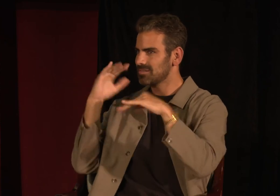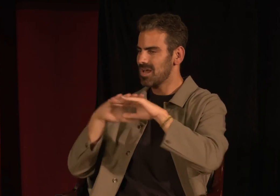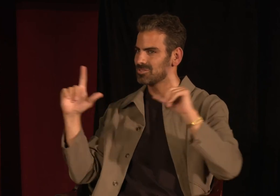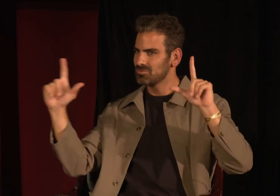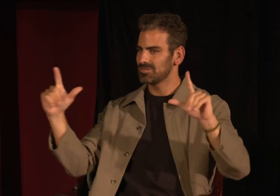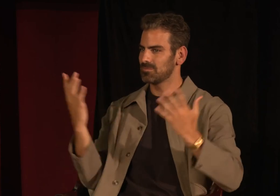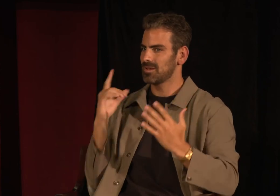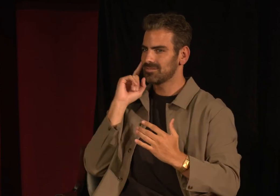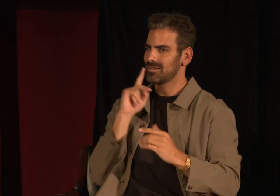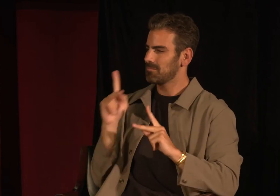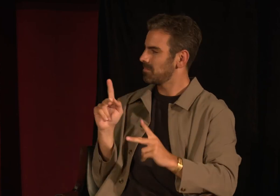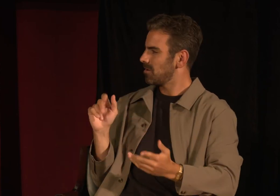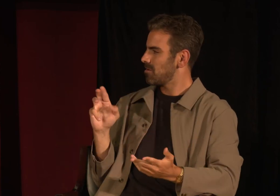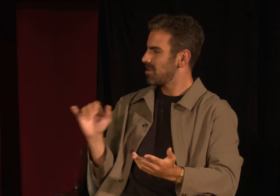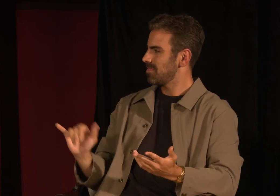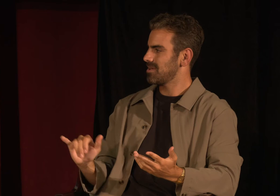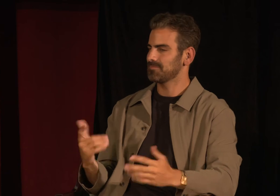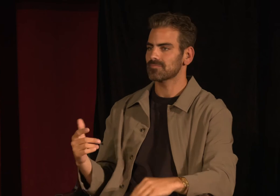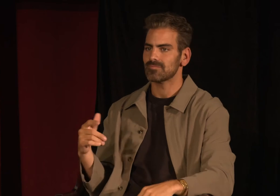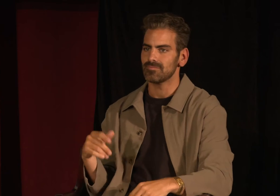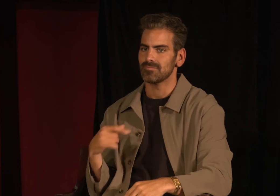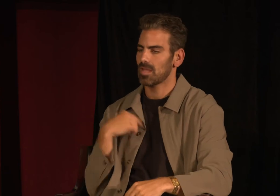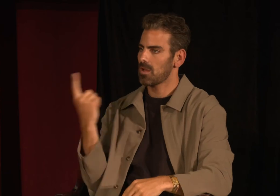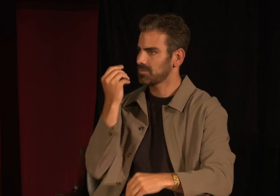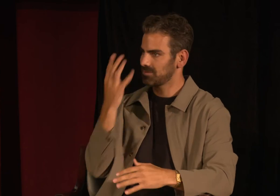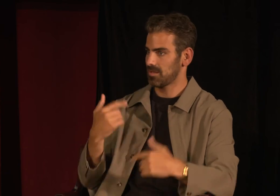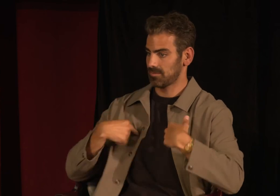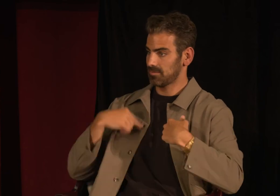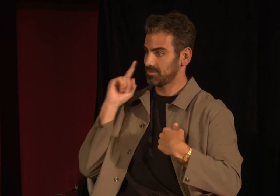more layers and more nuance from our community, but it's going to take more than one single show.